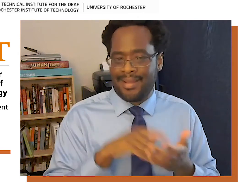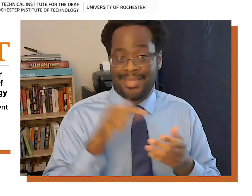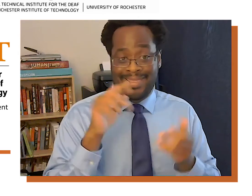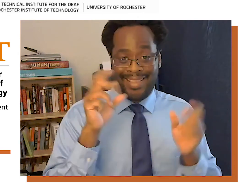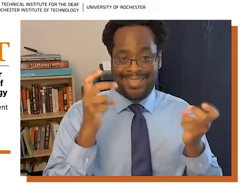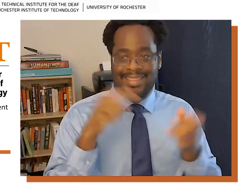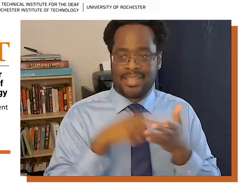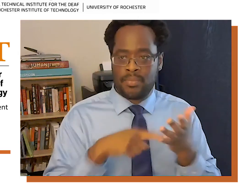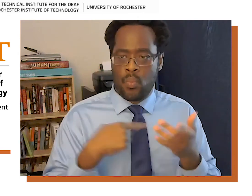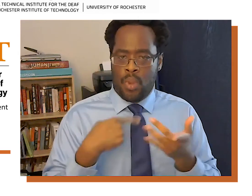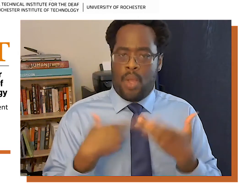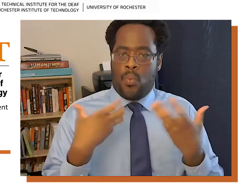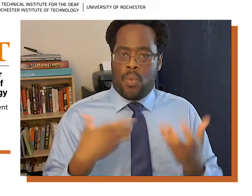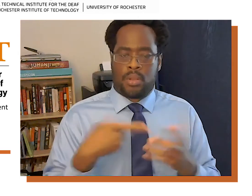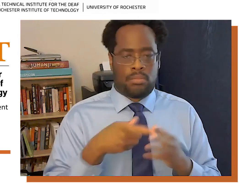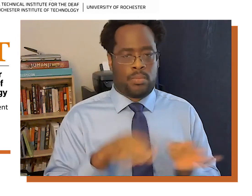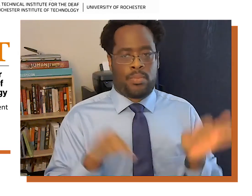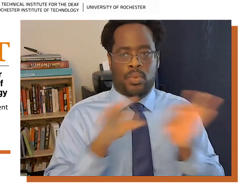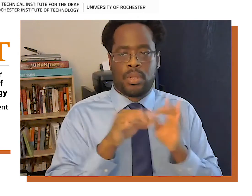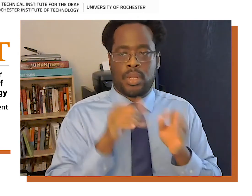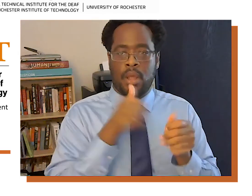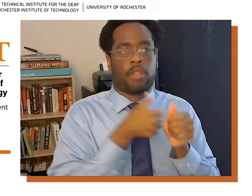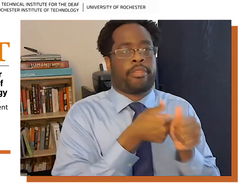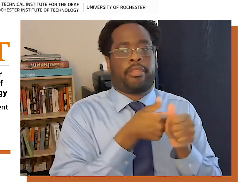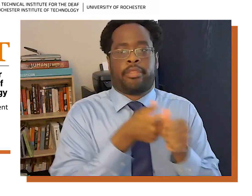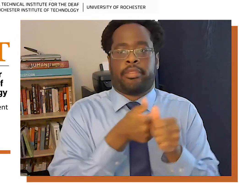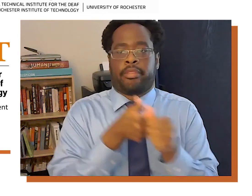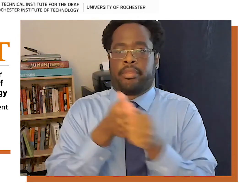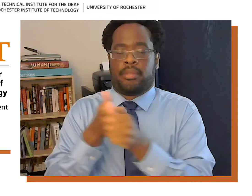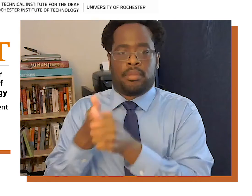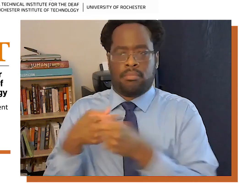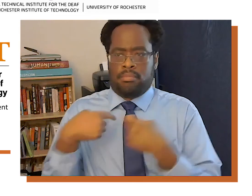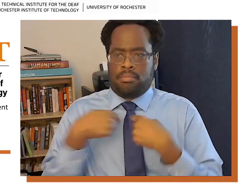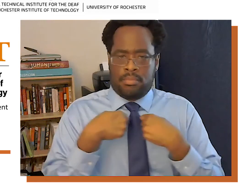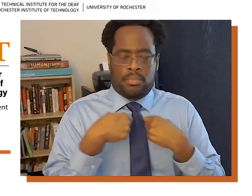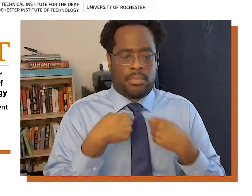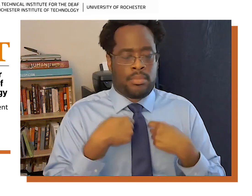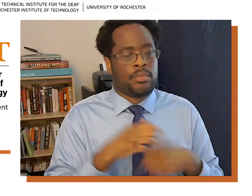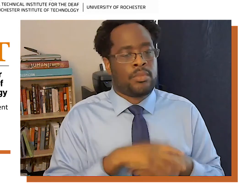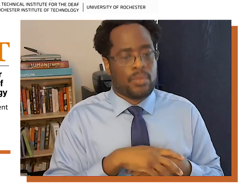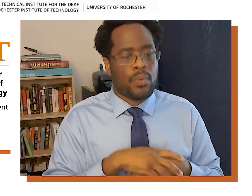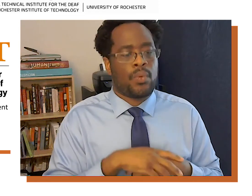what I really wanted and didn't want. Previously, I had followed other people